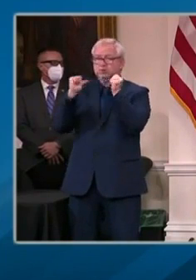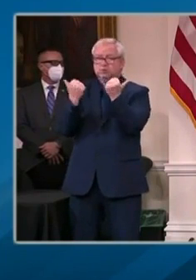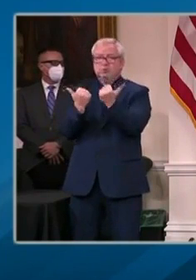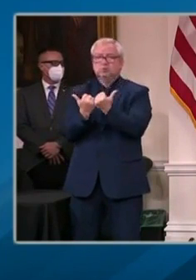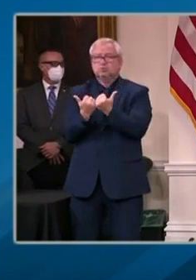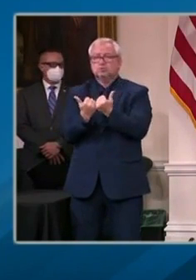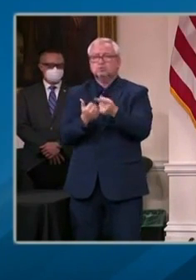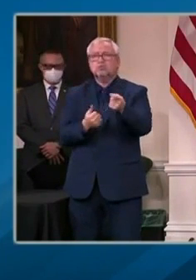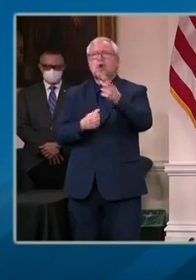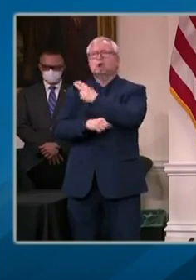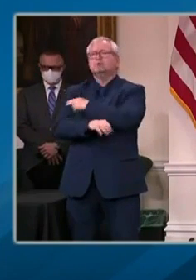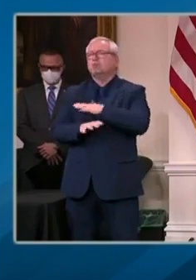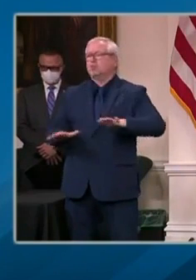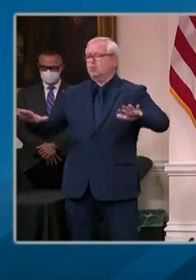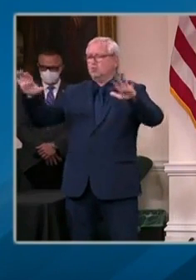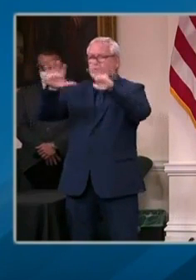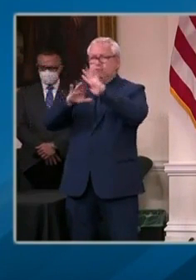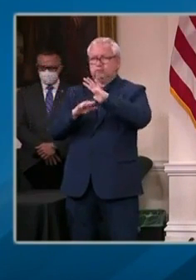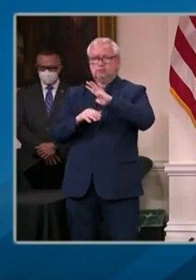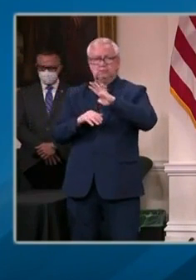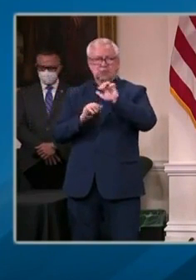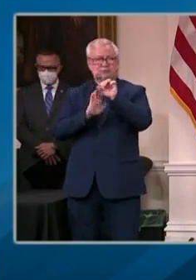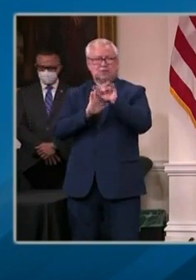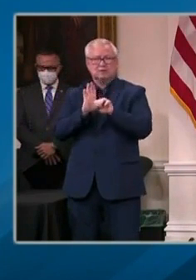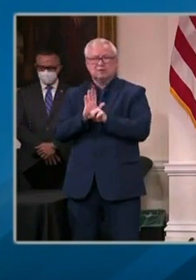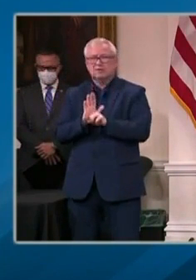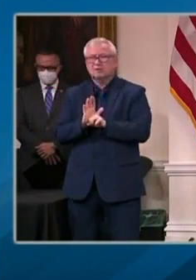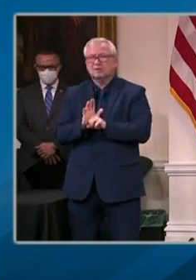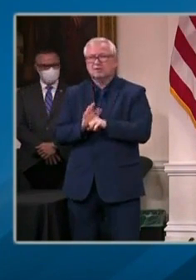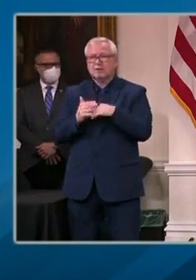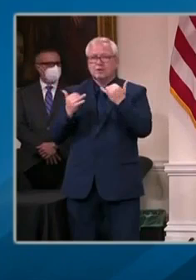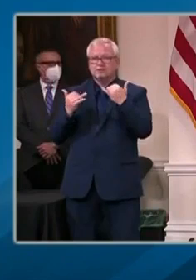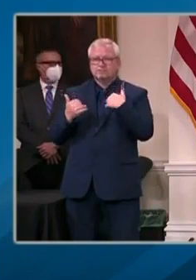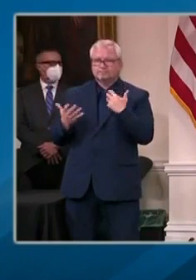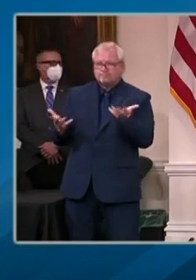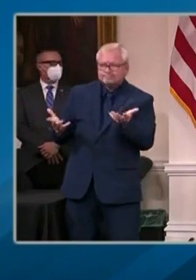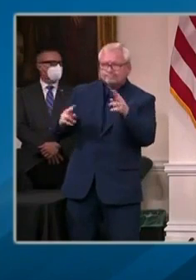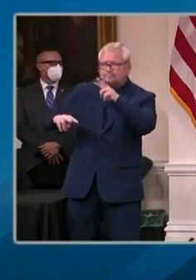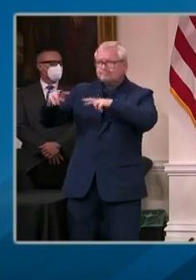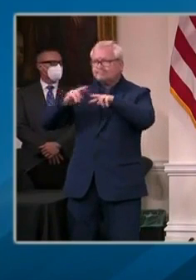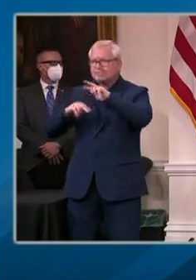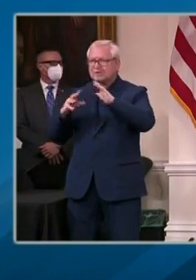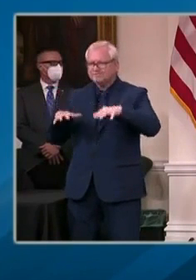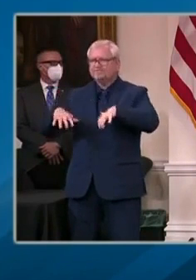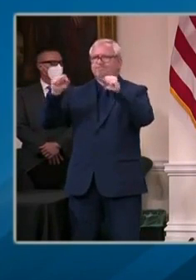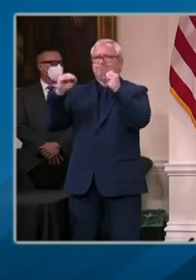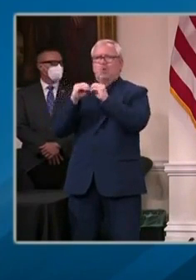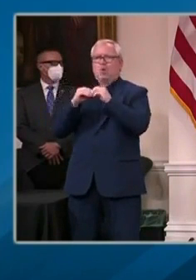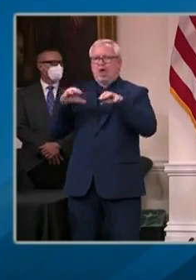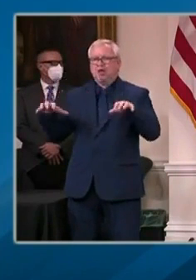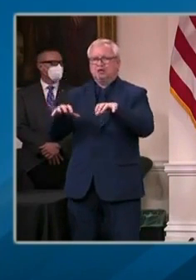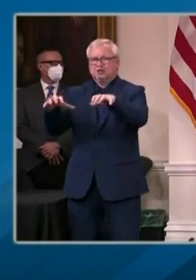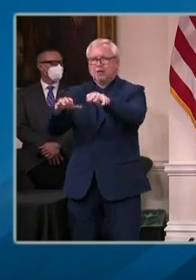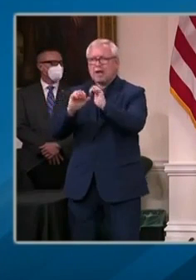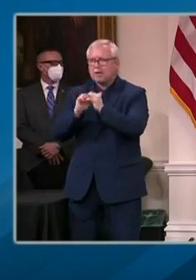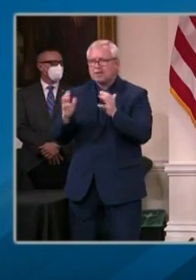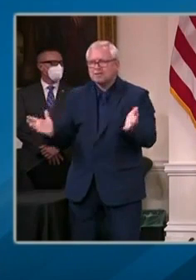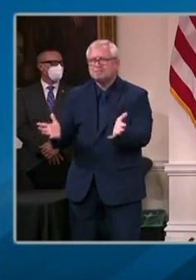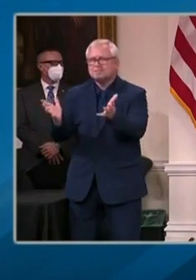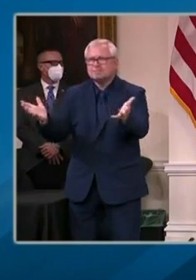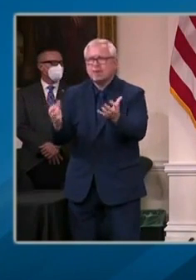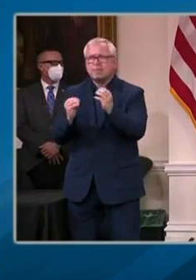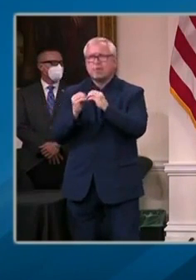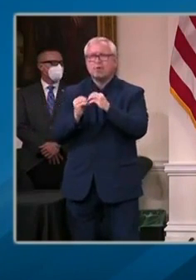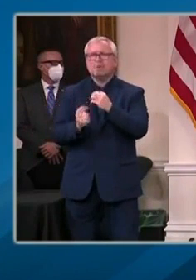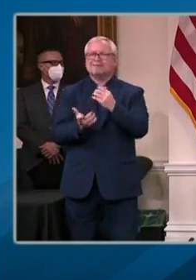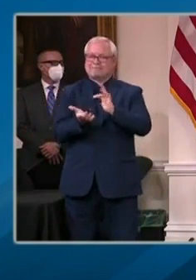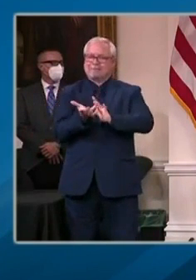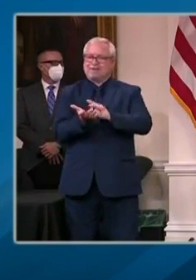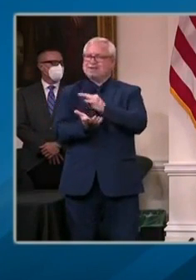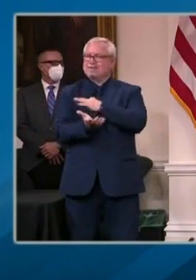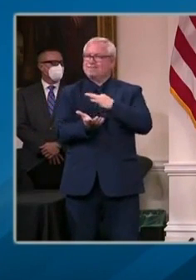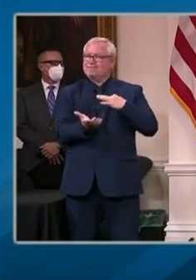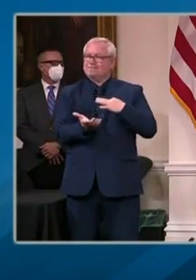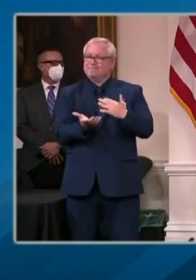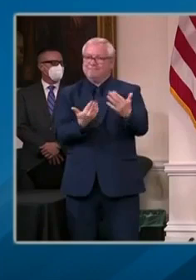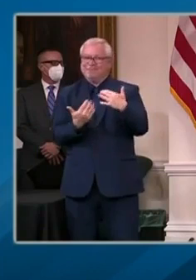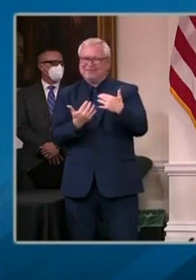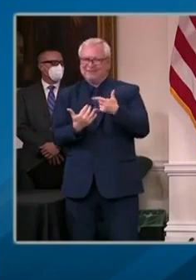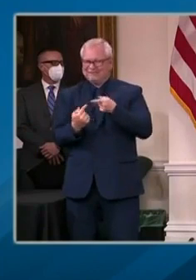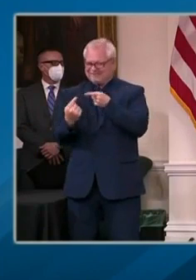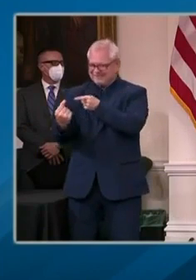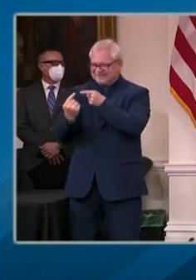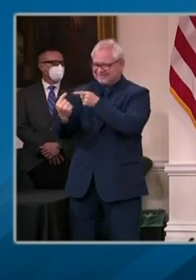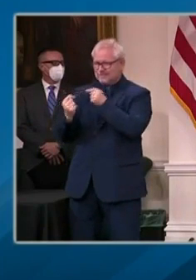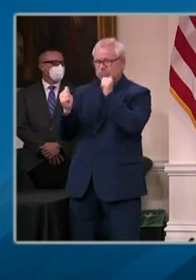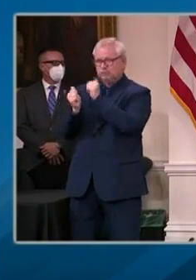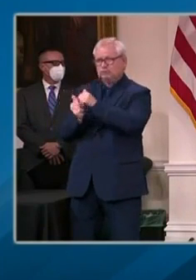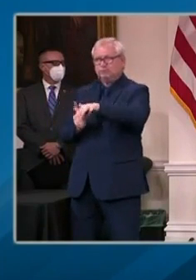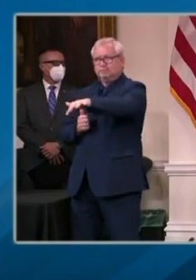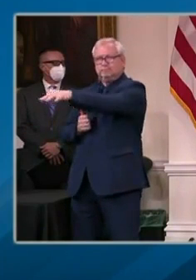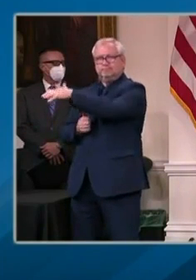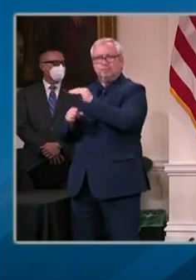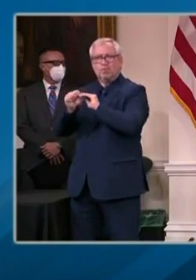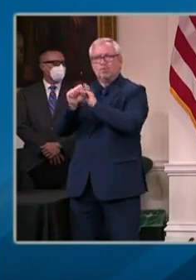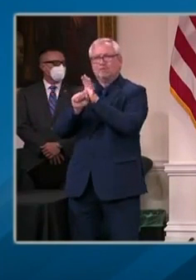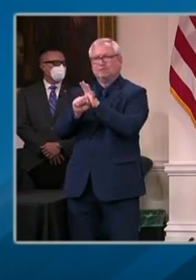TODAY, IN PARTNERSHIP WITH THE MARYLAND HOSPITAL ASSOCIATION AND HOSPITALS ACROSS THE STATE, WE ARE TAKING A SERIES OF ADDITIONAL ACTIONS TO FURTHER MOBILIZE ADDITIONAL MEDICAL